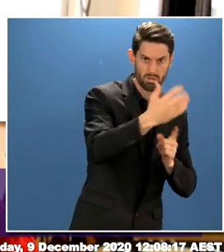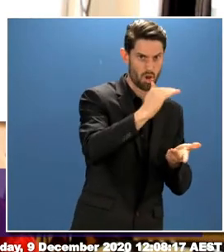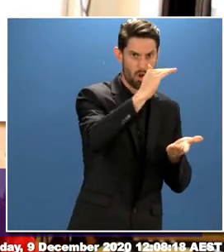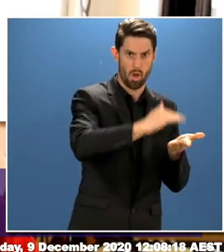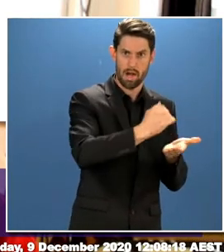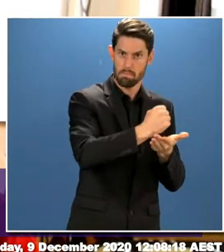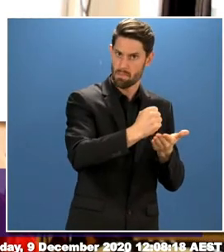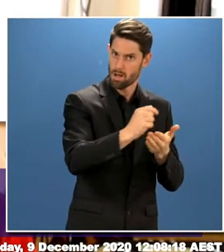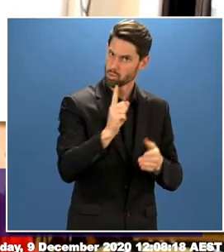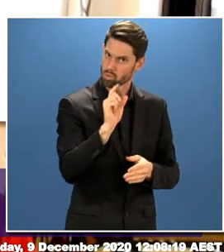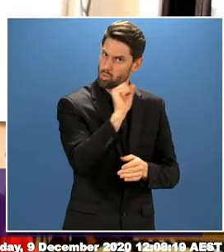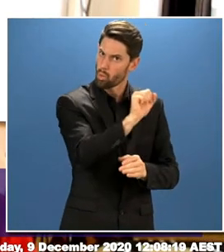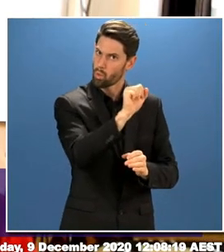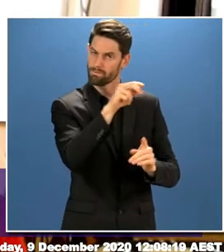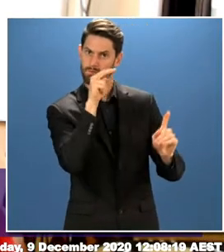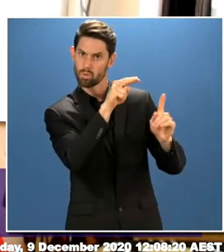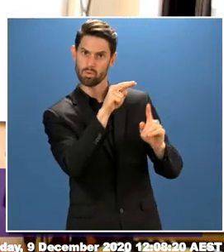about what you would like to see.